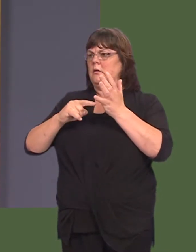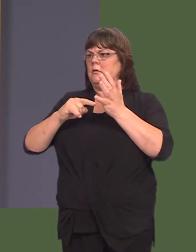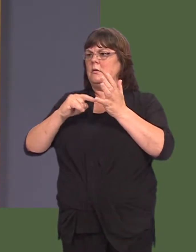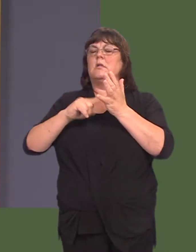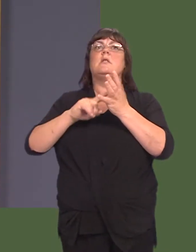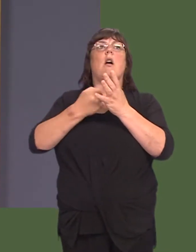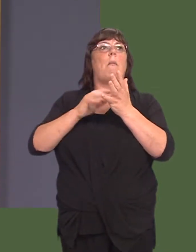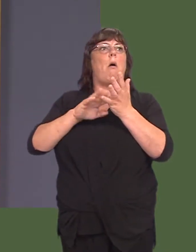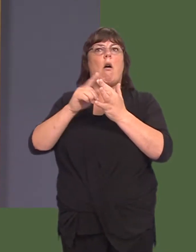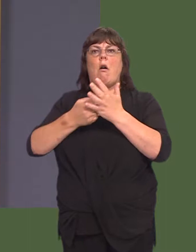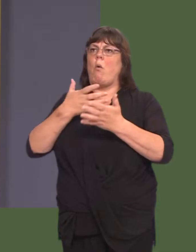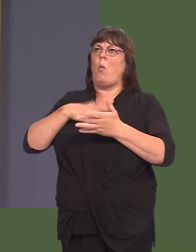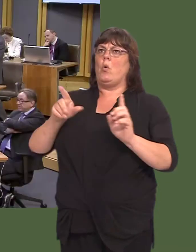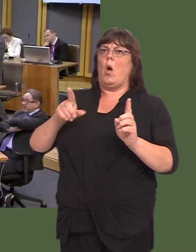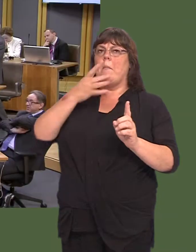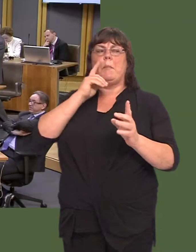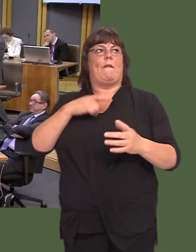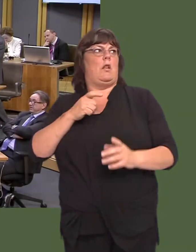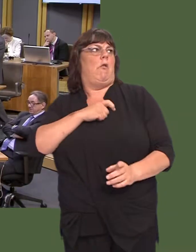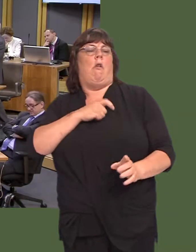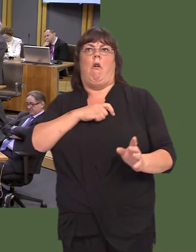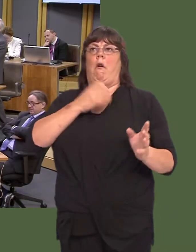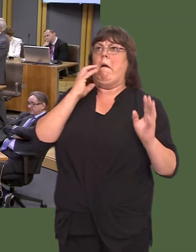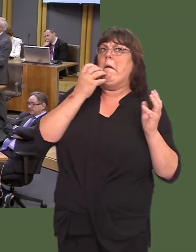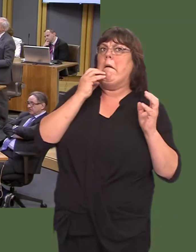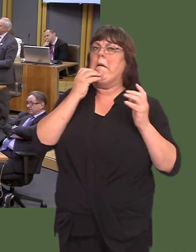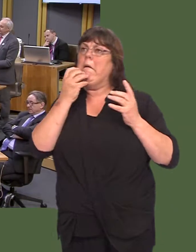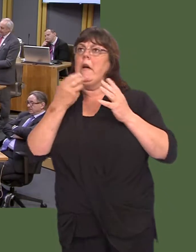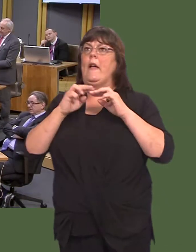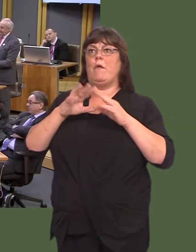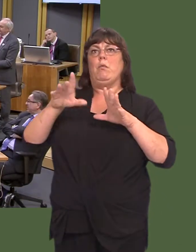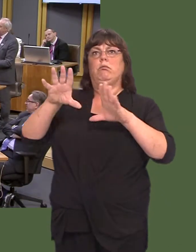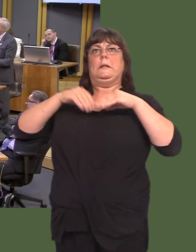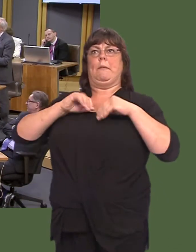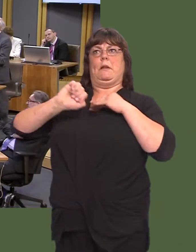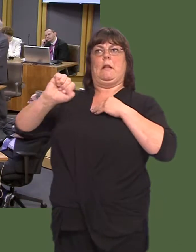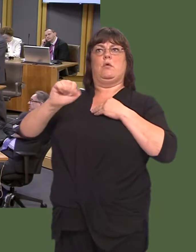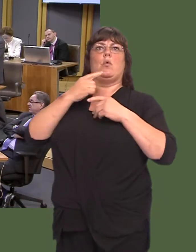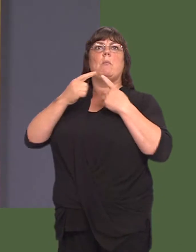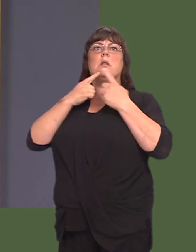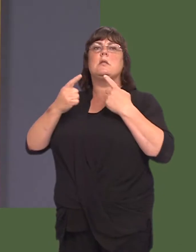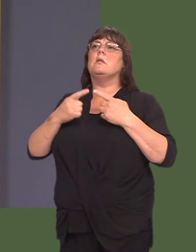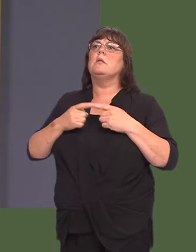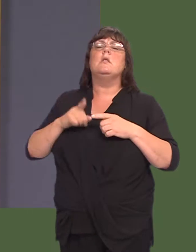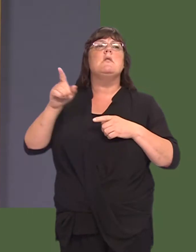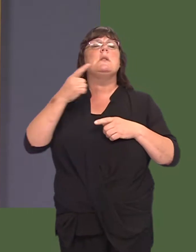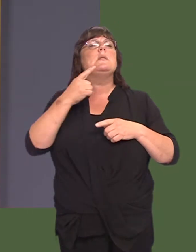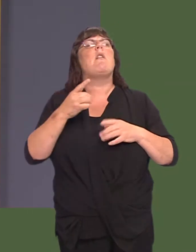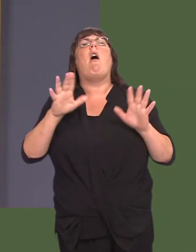minds of those who might be susceptible to his words, that after Brexit we are going